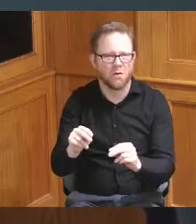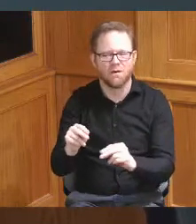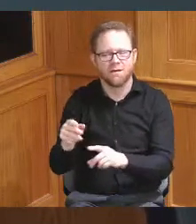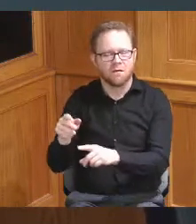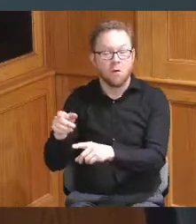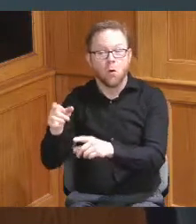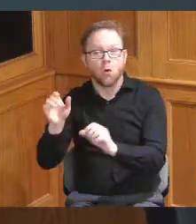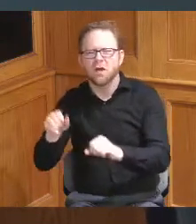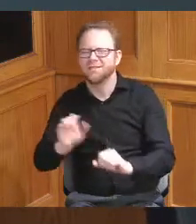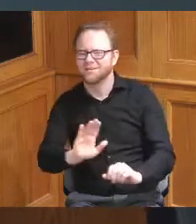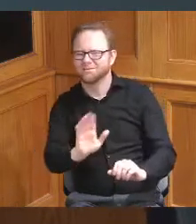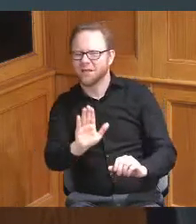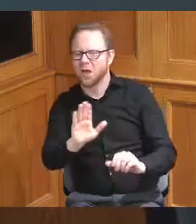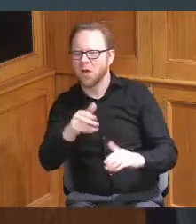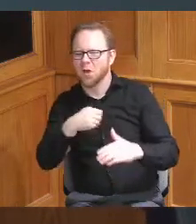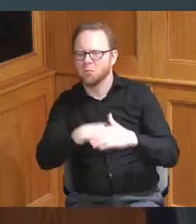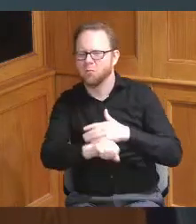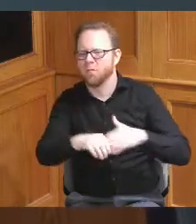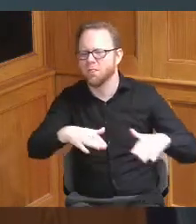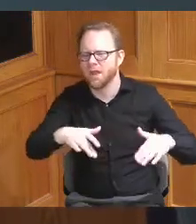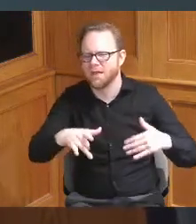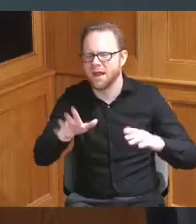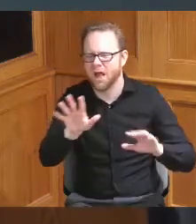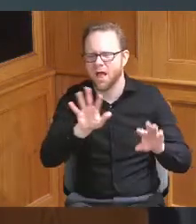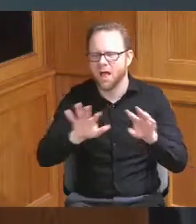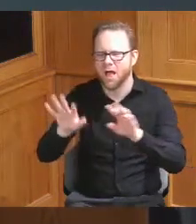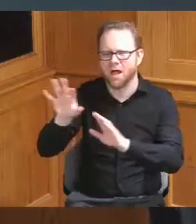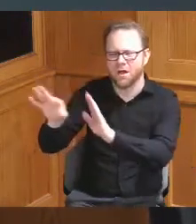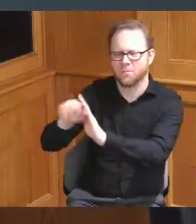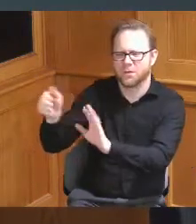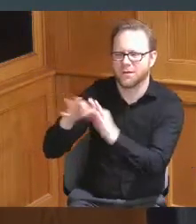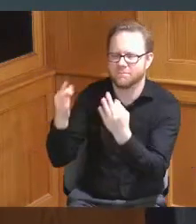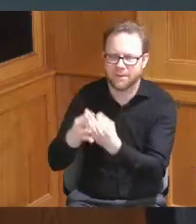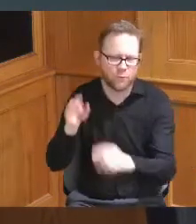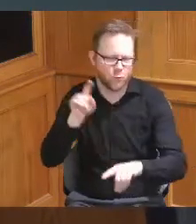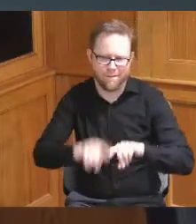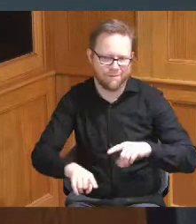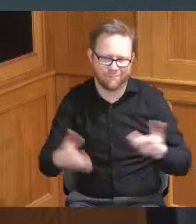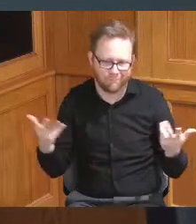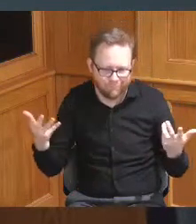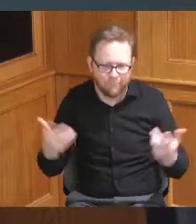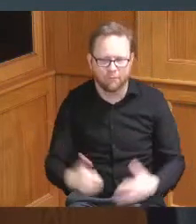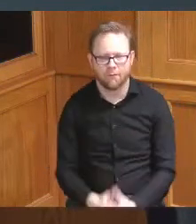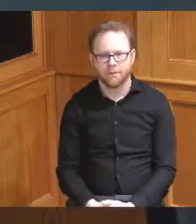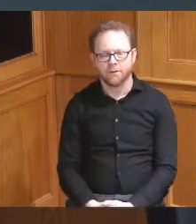not going to come out right now I'm gonna choose another family so whatever circumstances they're